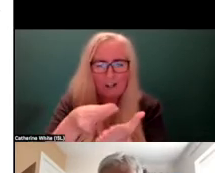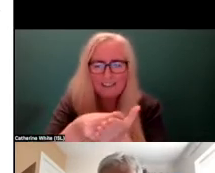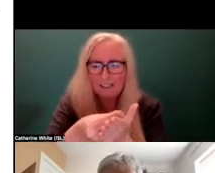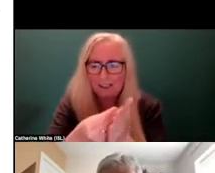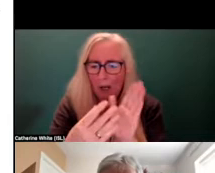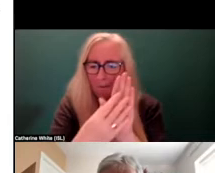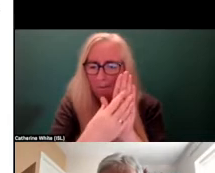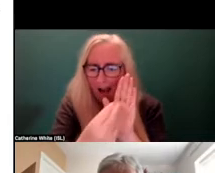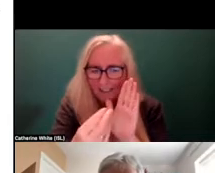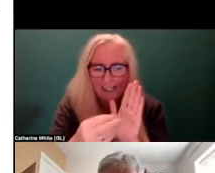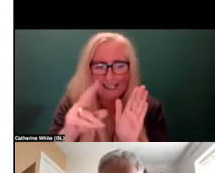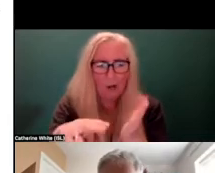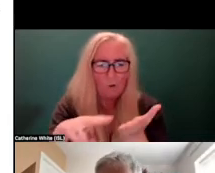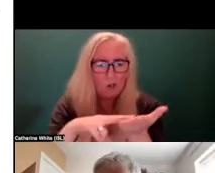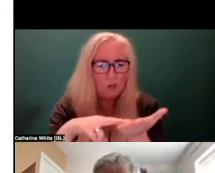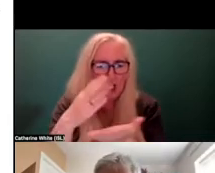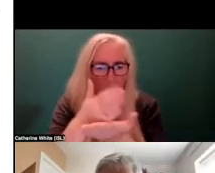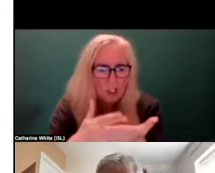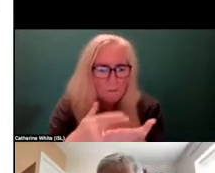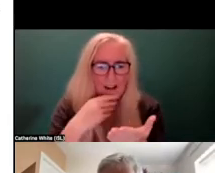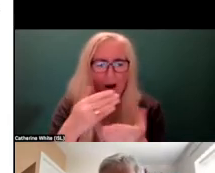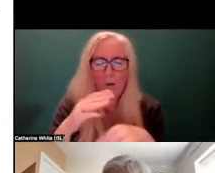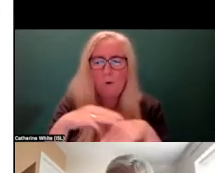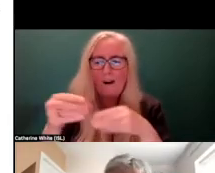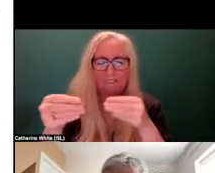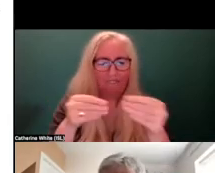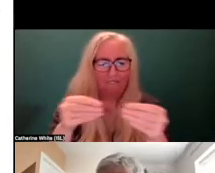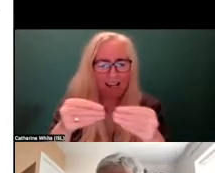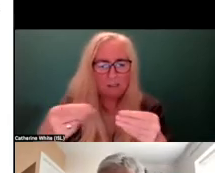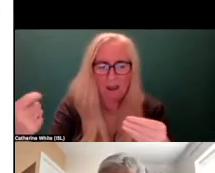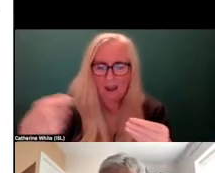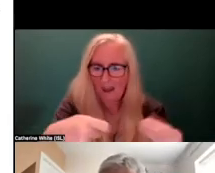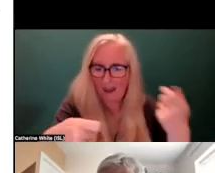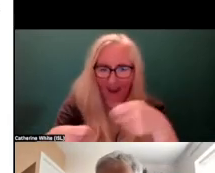You know, can we loosen up some of these, can we find more flexible pooling?